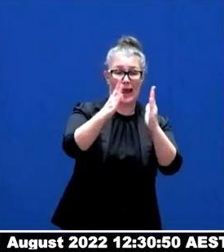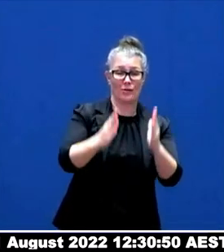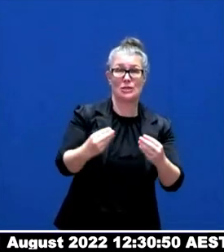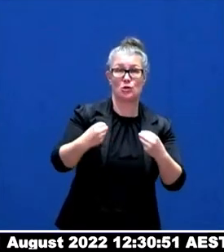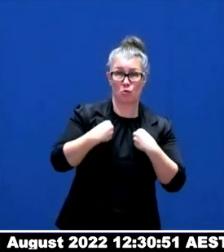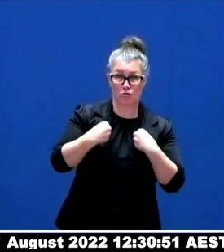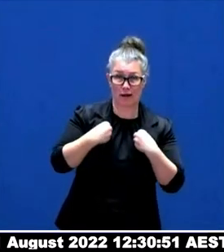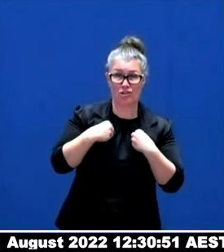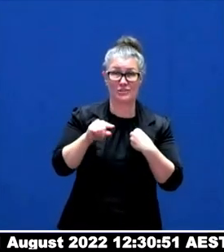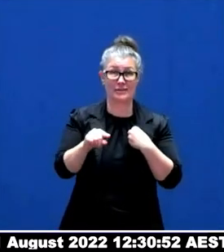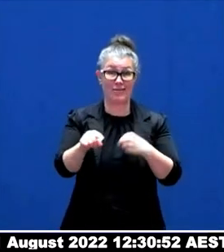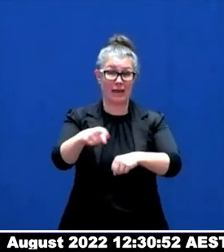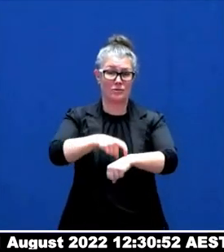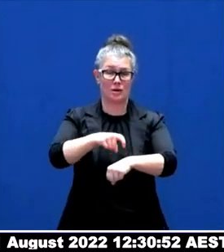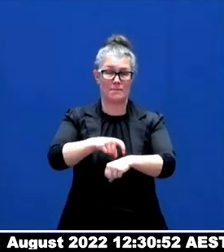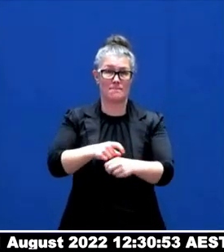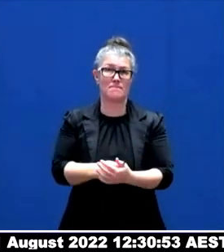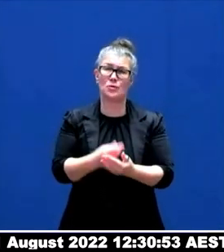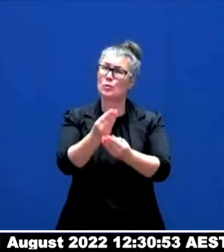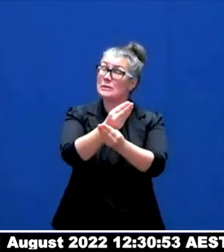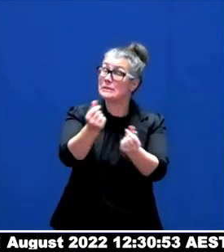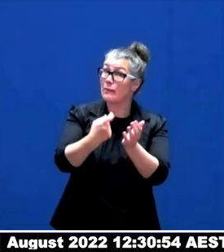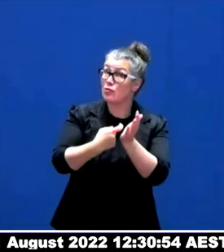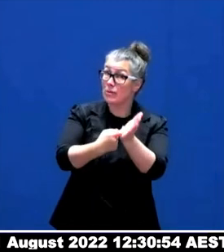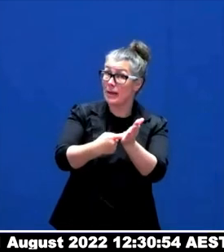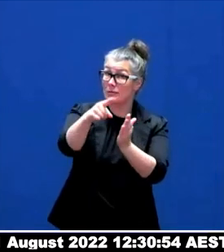Department. MS EASTMAN: Well, some of the recommendations, you'd agree, from the